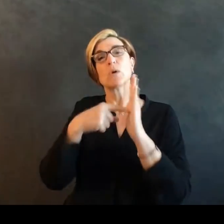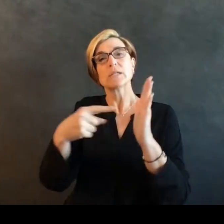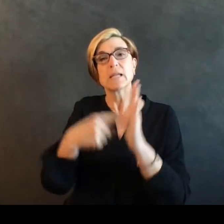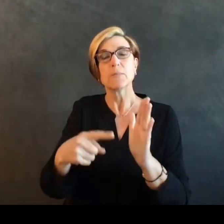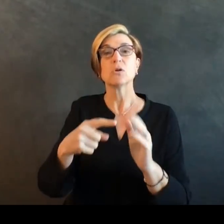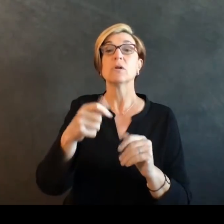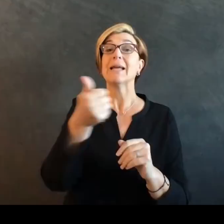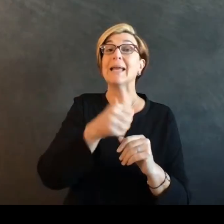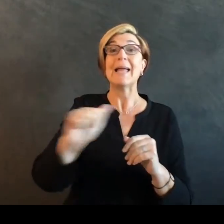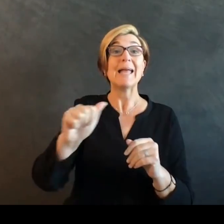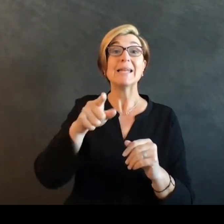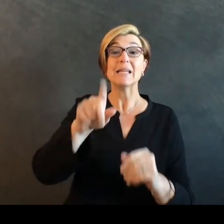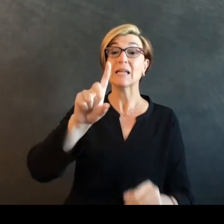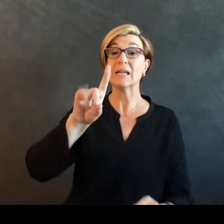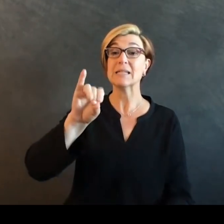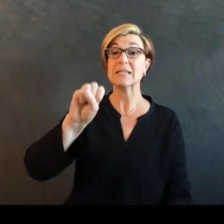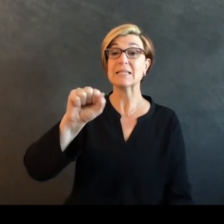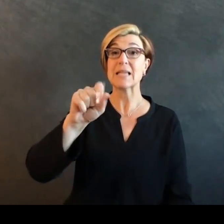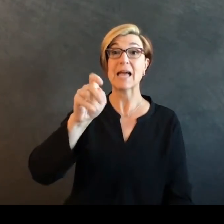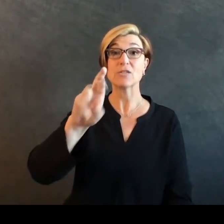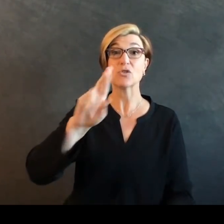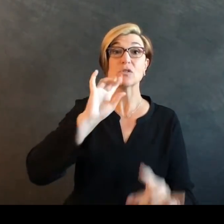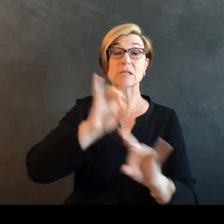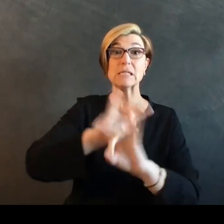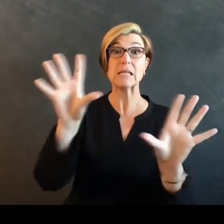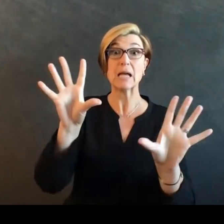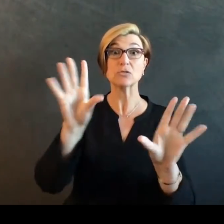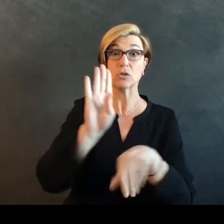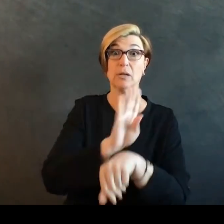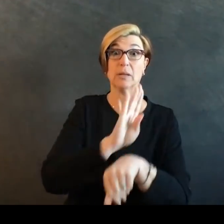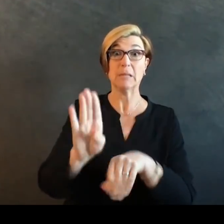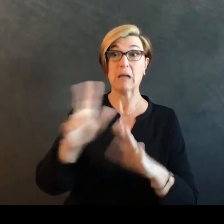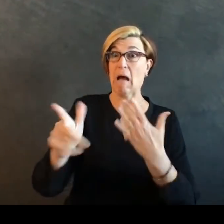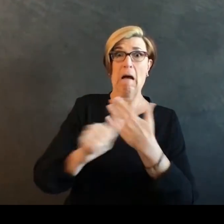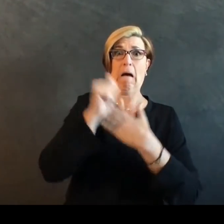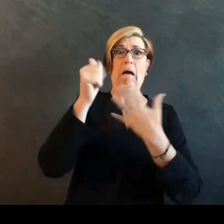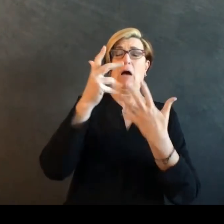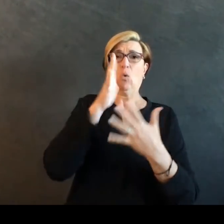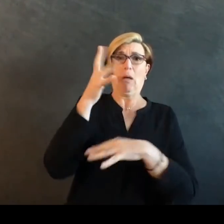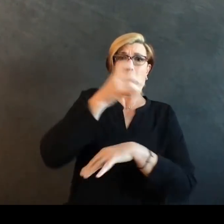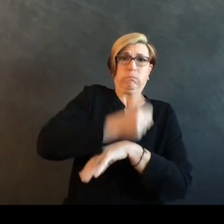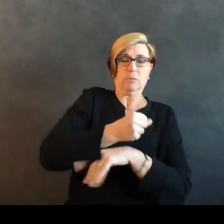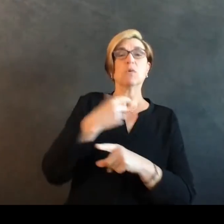forgiving existing SBA loan payments over the next six months additional